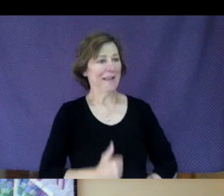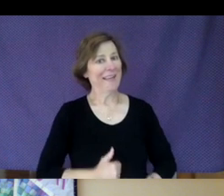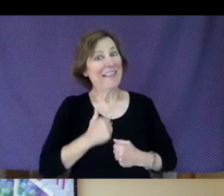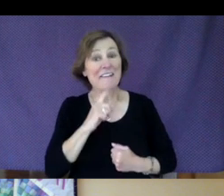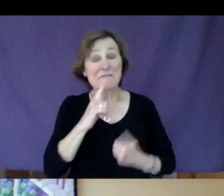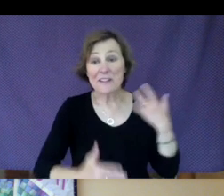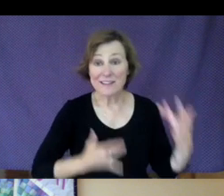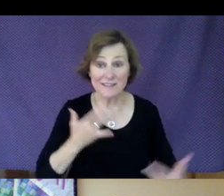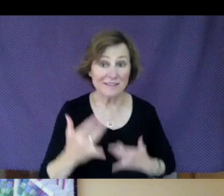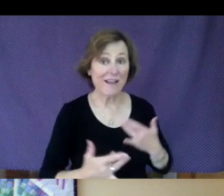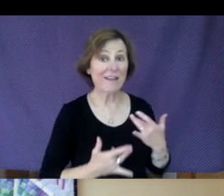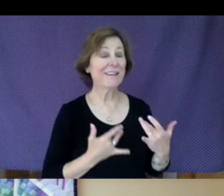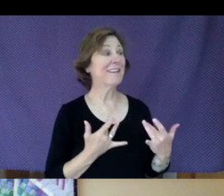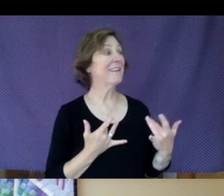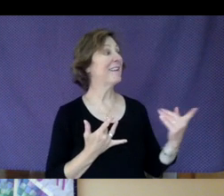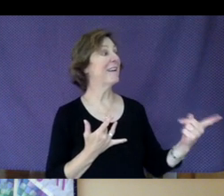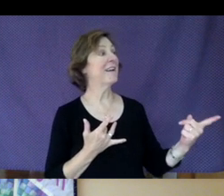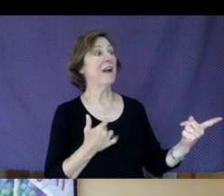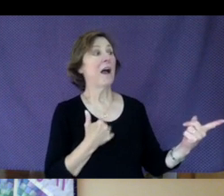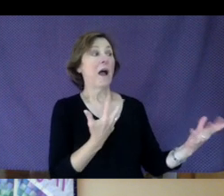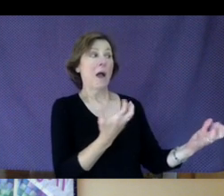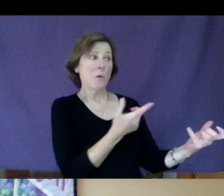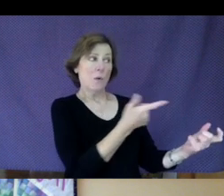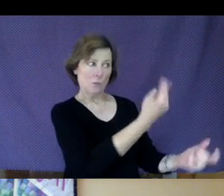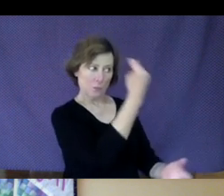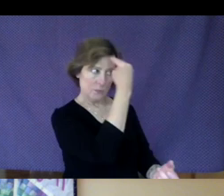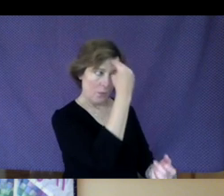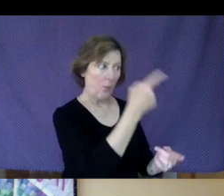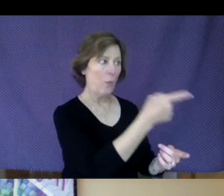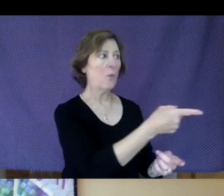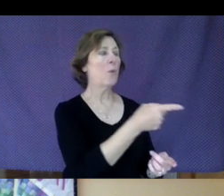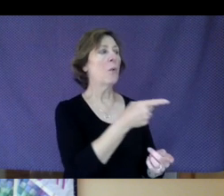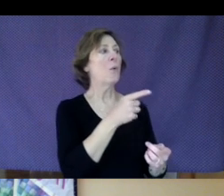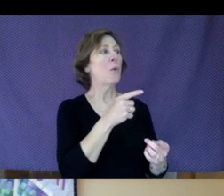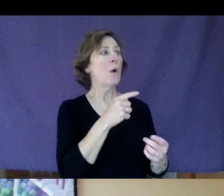I want you to know that you have always been and will always be wanted and loved